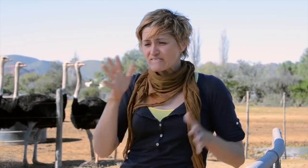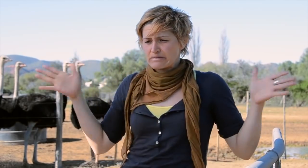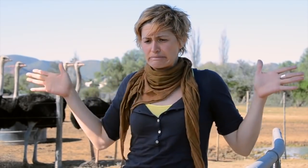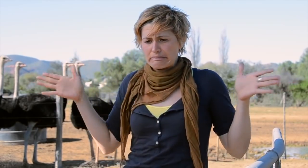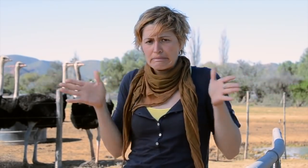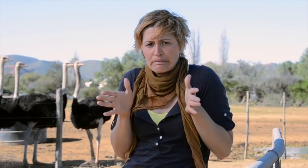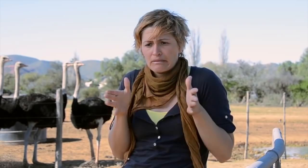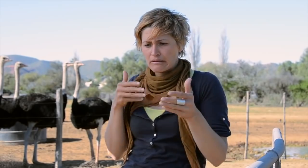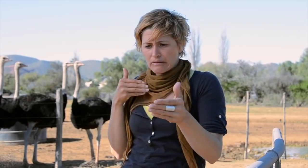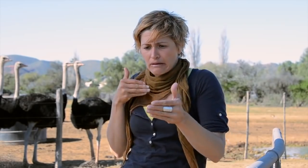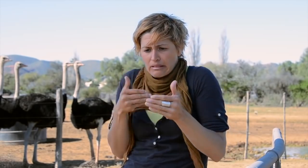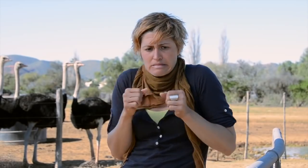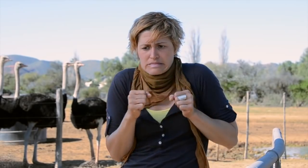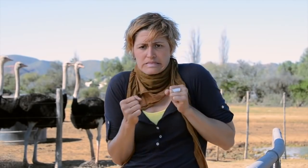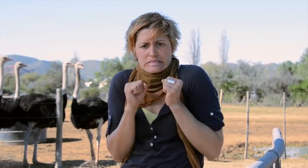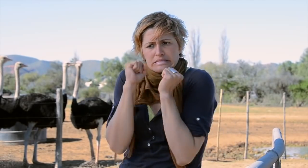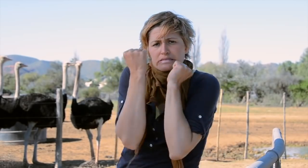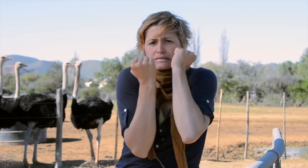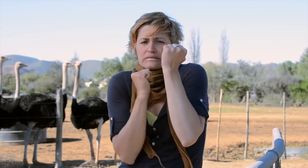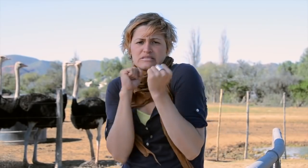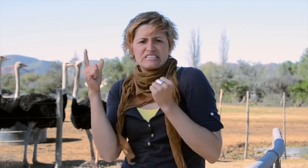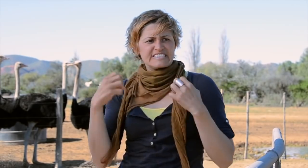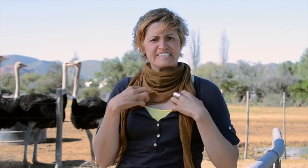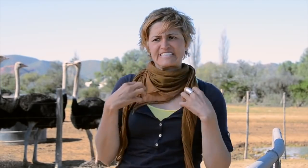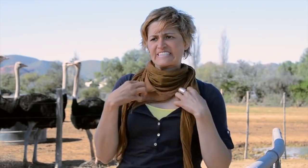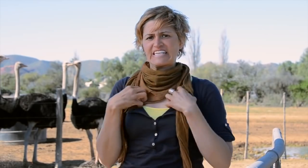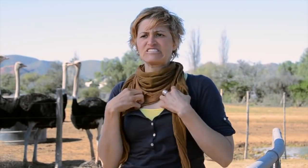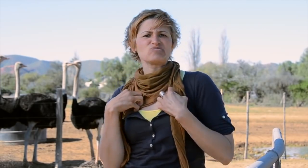If they were to live in constrained areas,